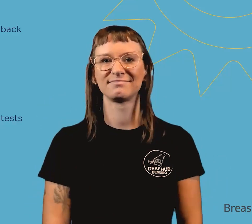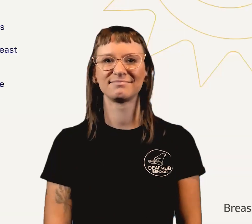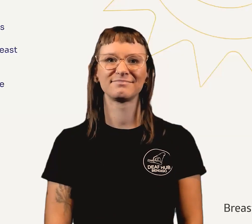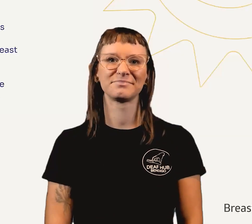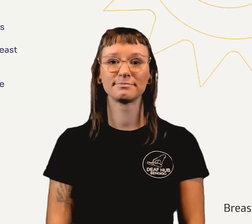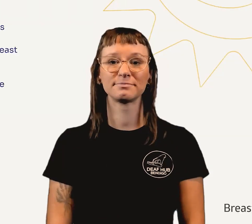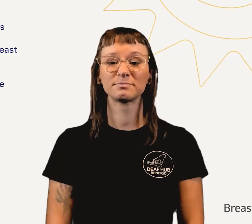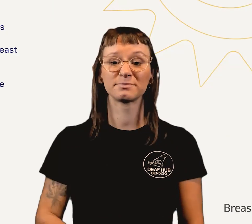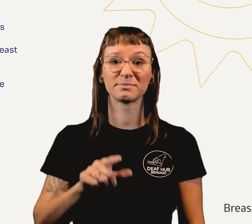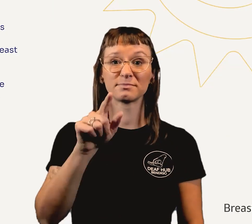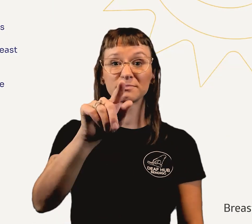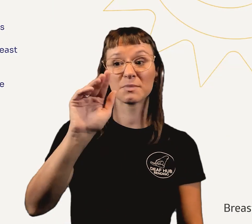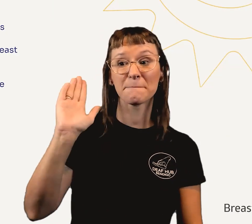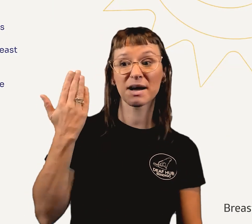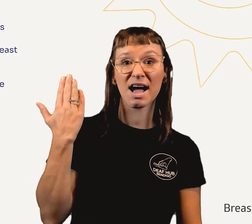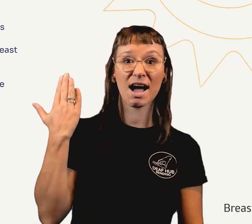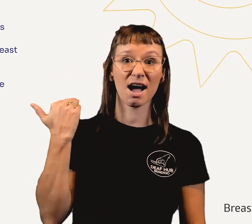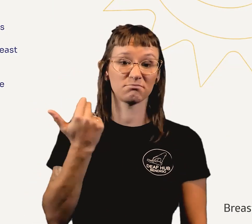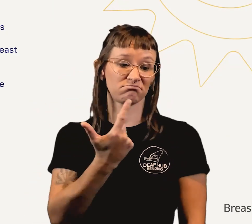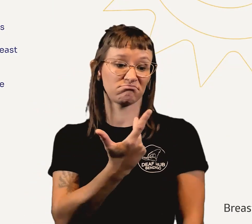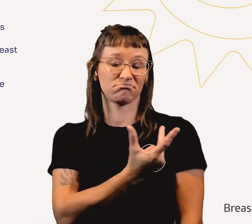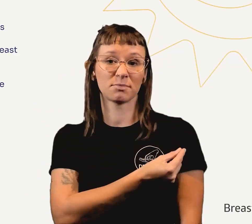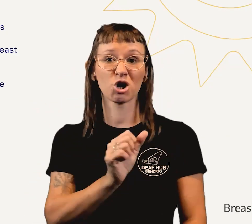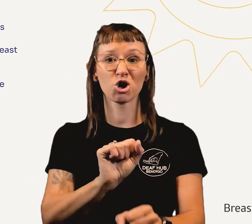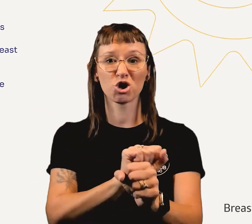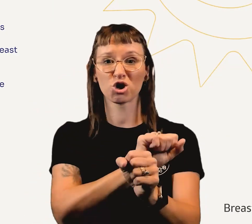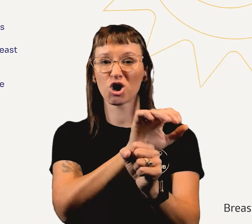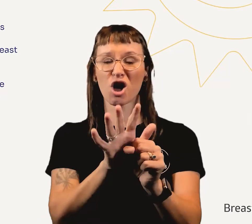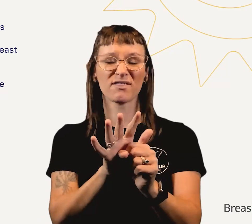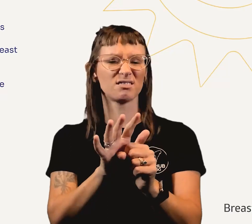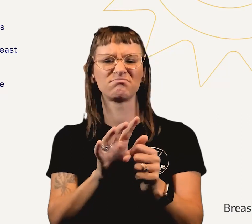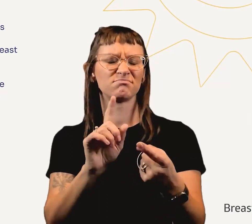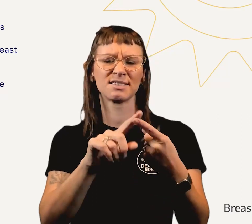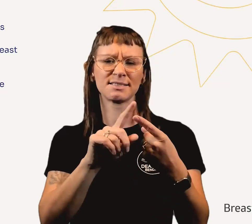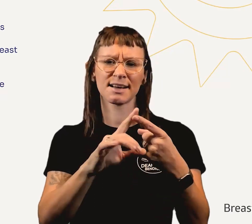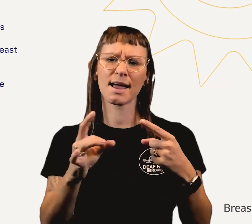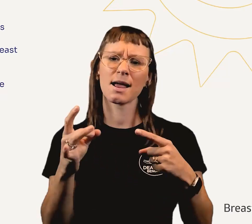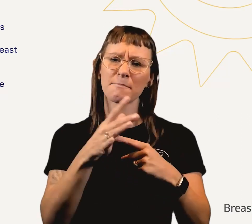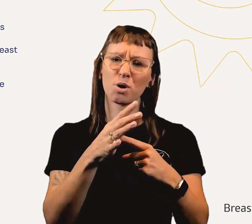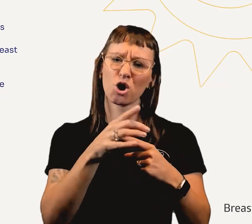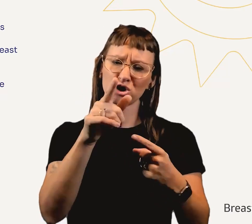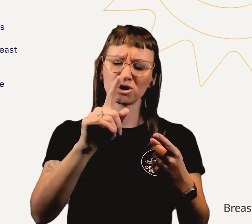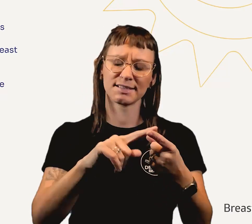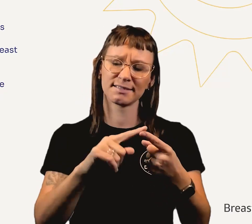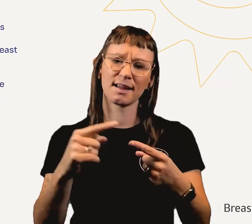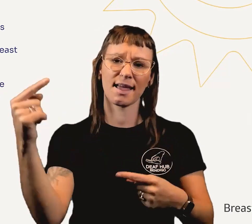Covid-19 vaccination and screening: If you have recently been vaccinated it is very important